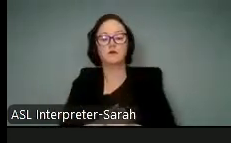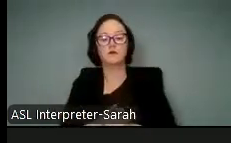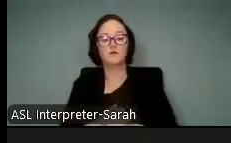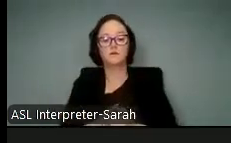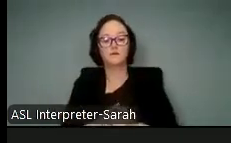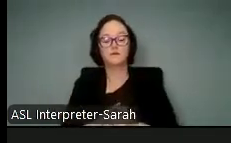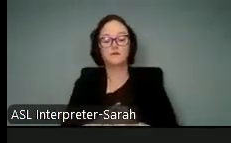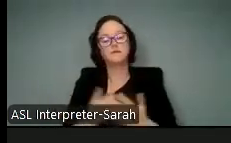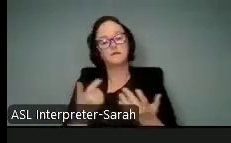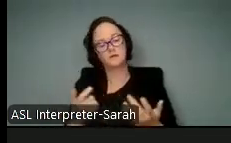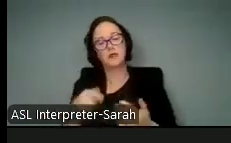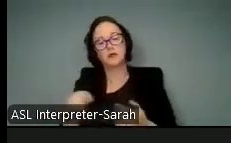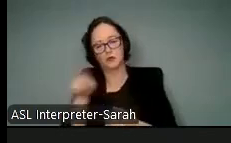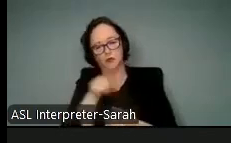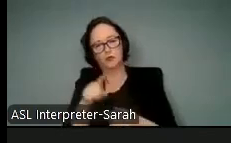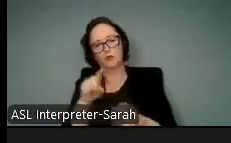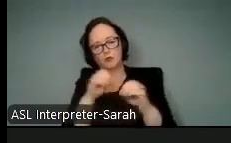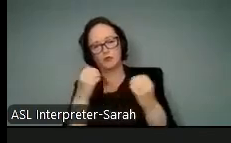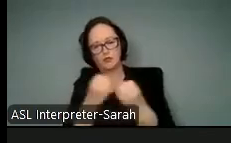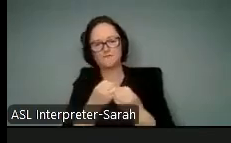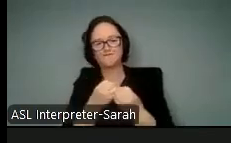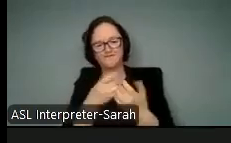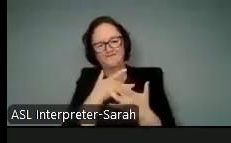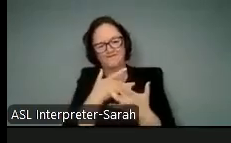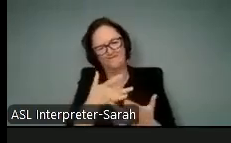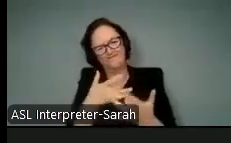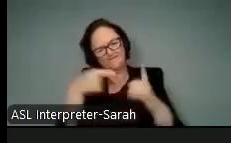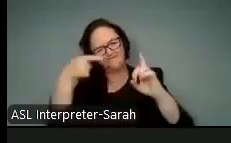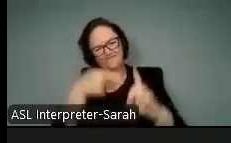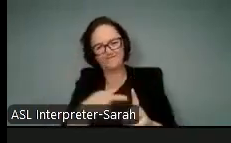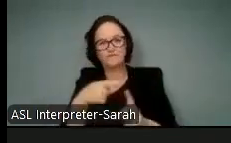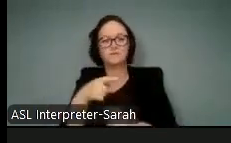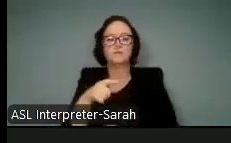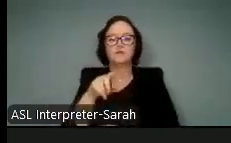you're going to be targeting WCAG 2.1 Level AA within the United States.